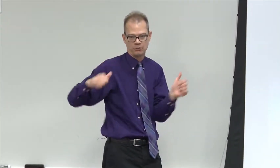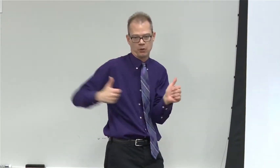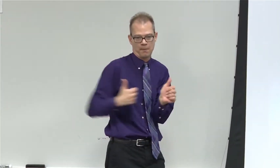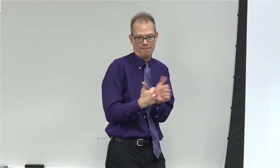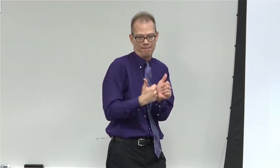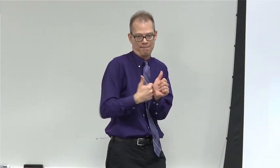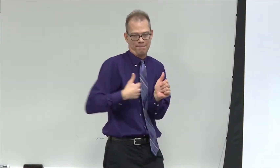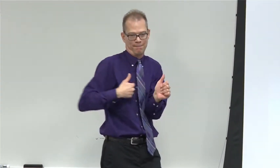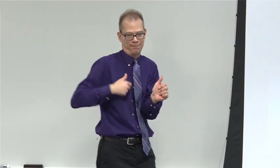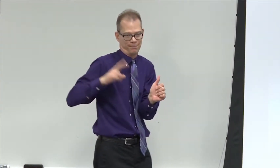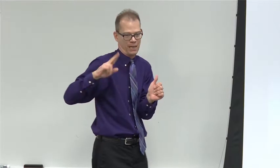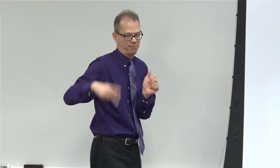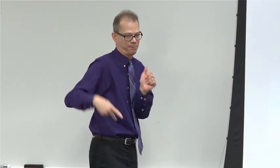using the ADA to back me up.